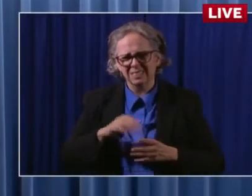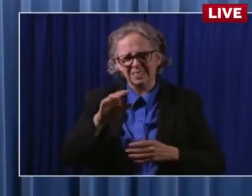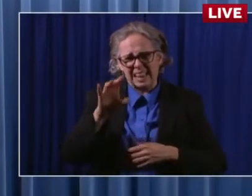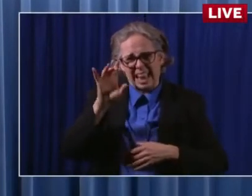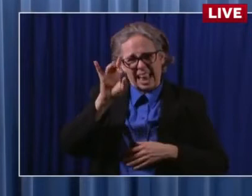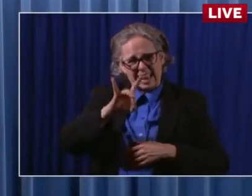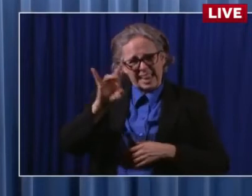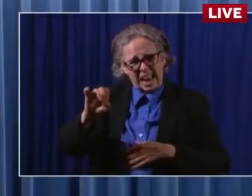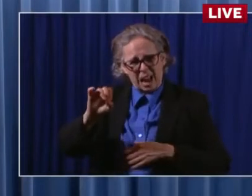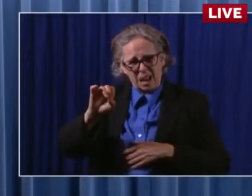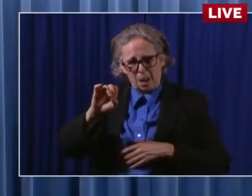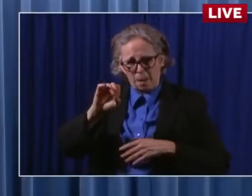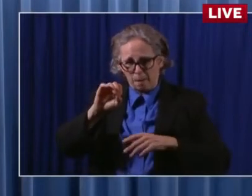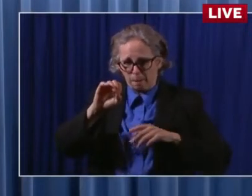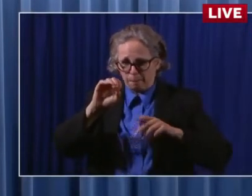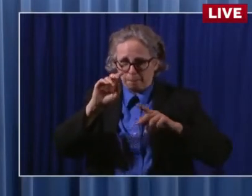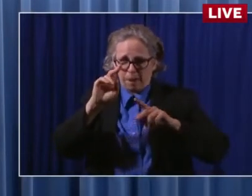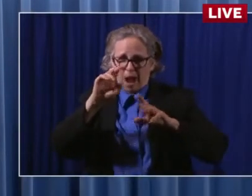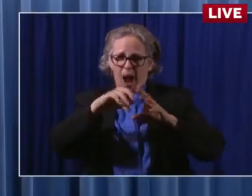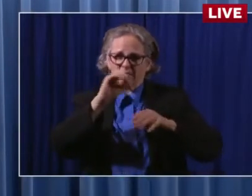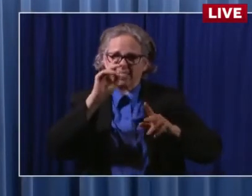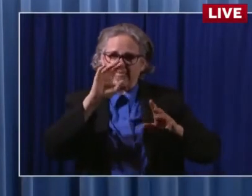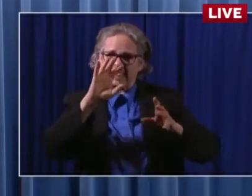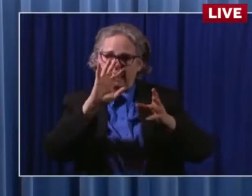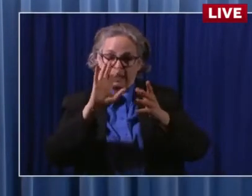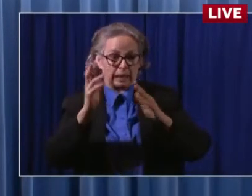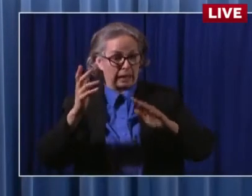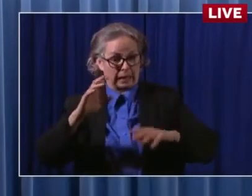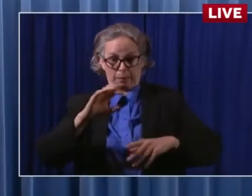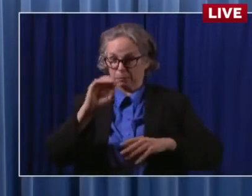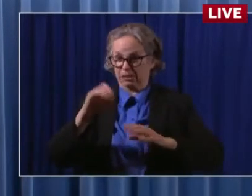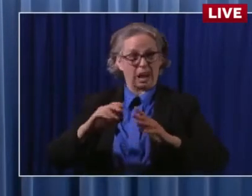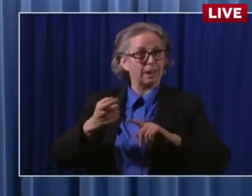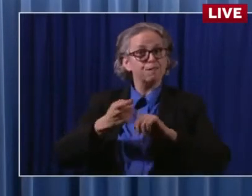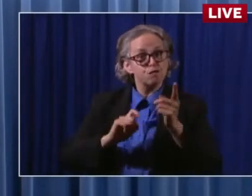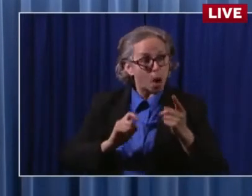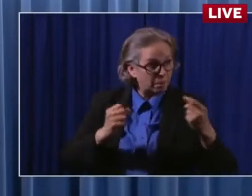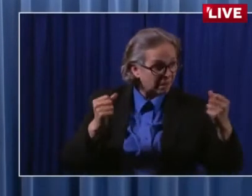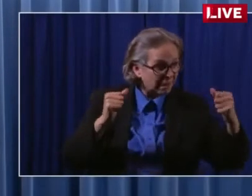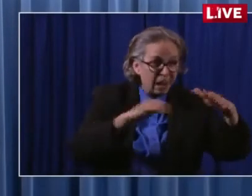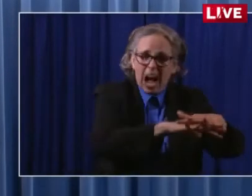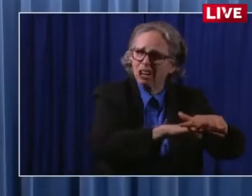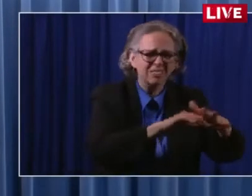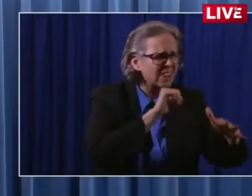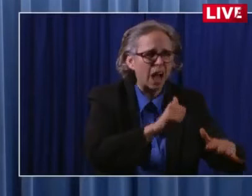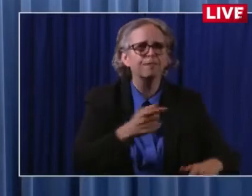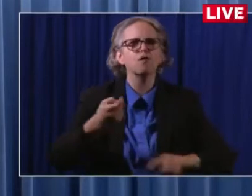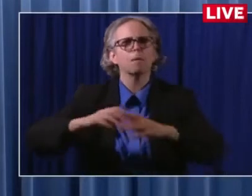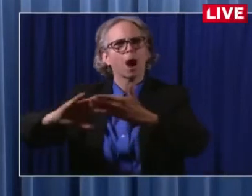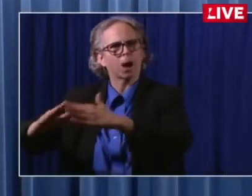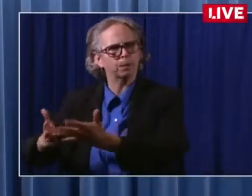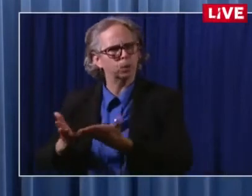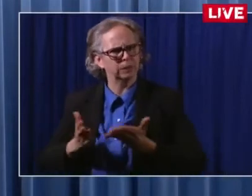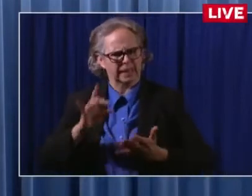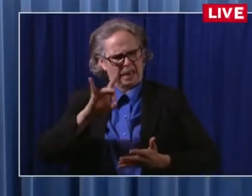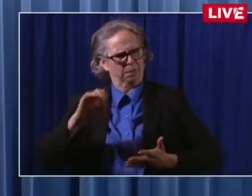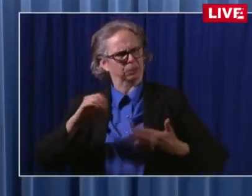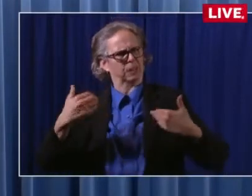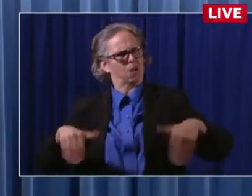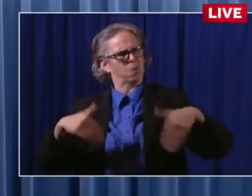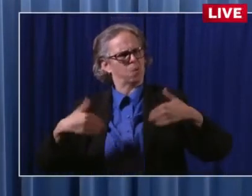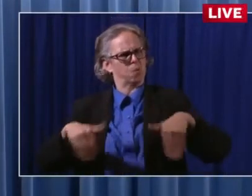IN RECENT WEEKS, OVER 88% OF THE CASES ARE NOT IN CONGREGATE SETTINGS, SIGNALING SIGNIFICANT TRANSMISSION IN THE BROADER COMMUNITY.